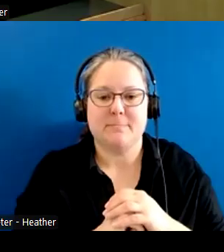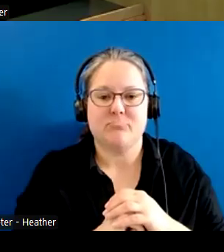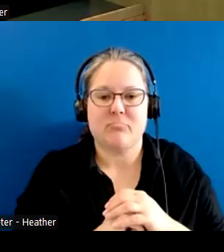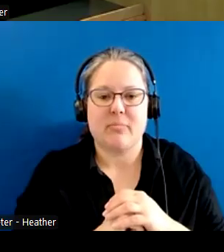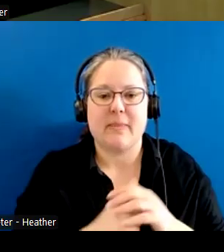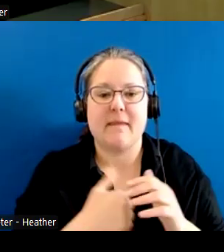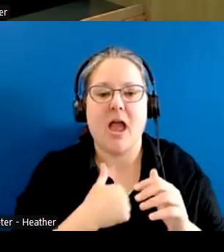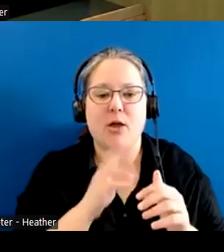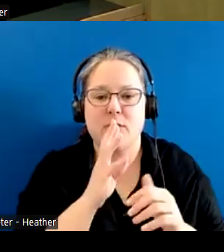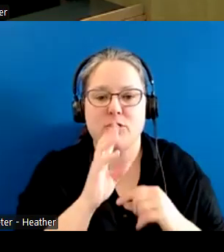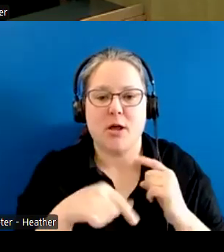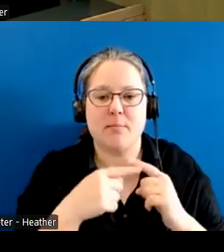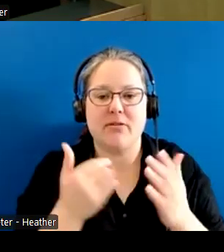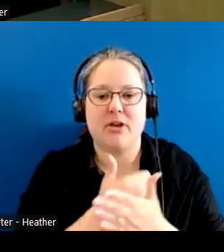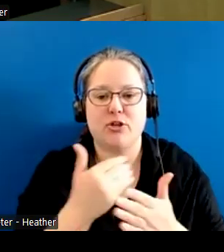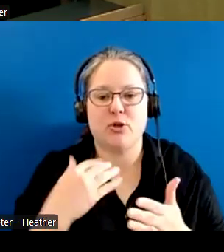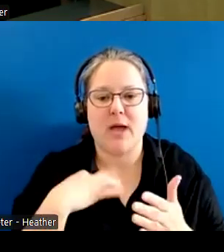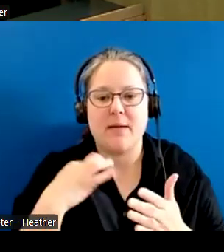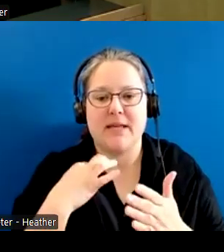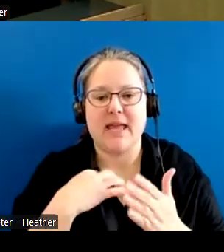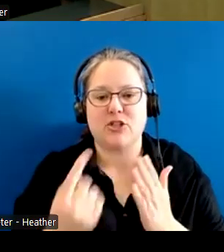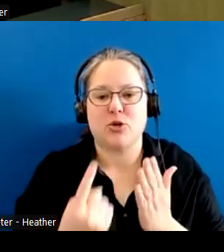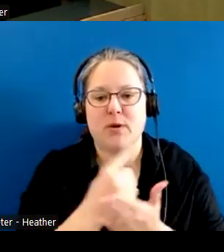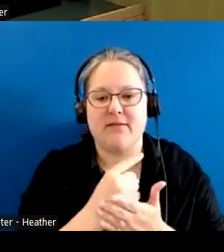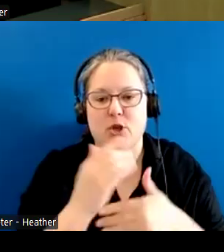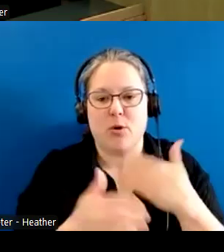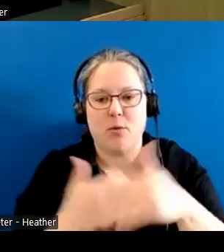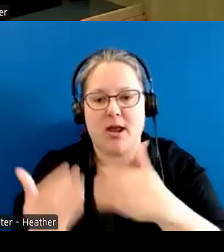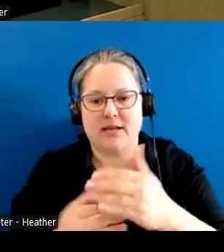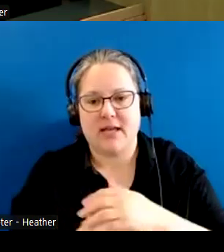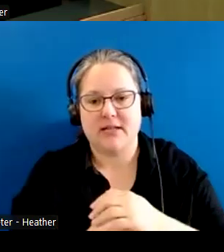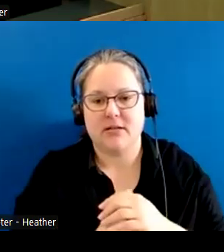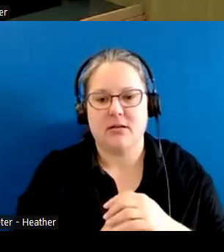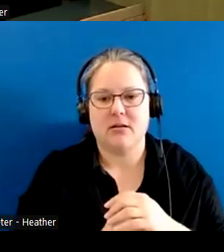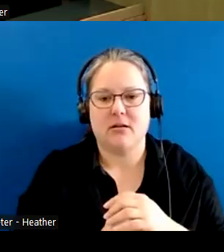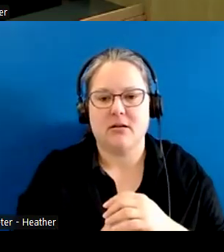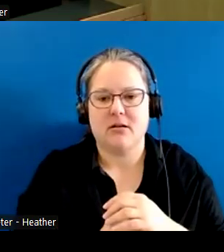um, and just talk about the new application review process. This is how it works. Now,